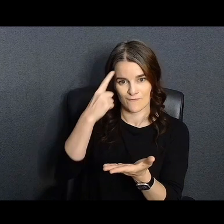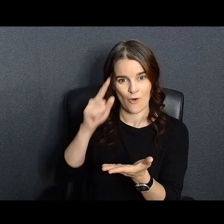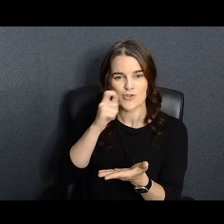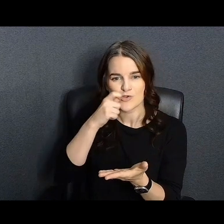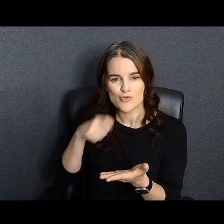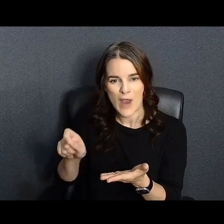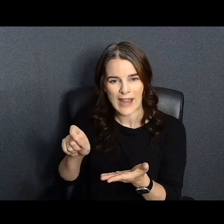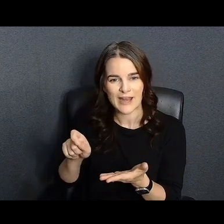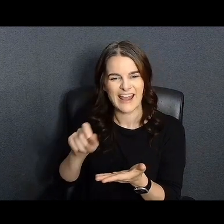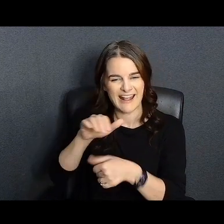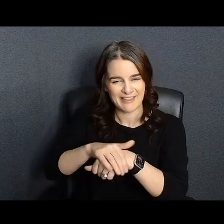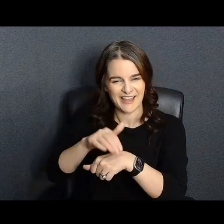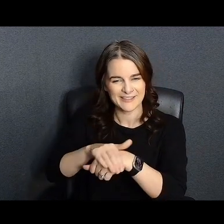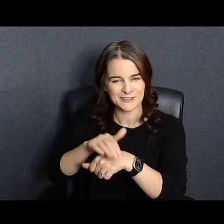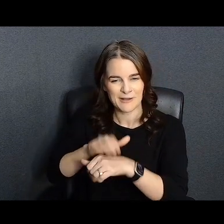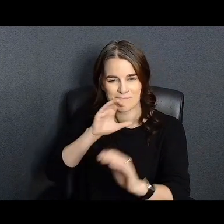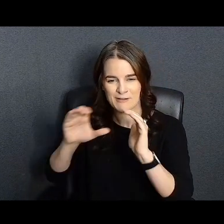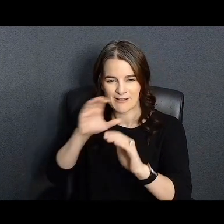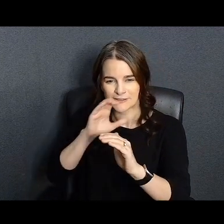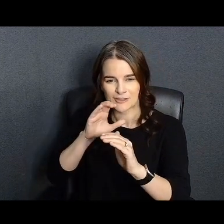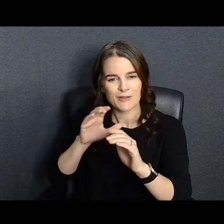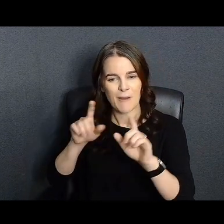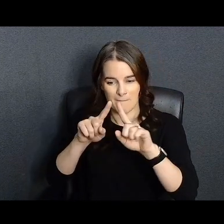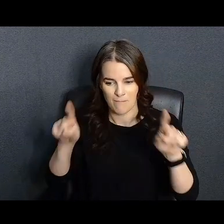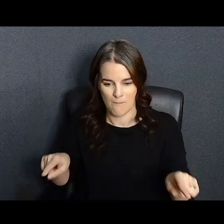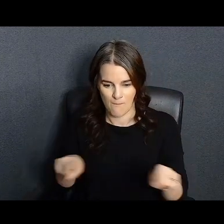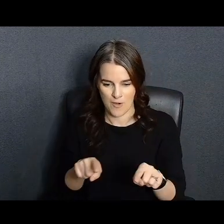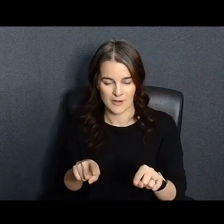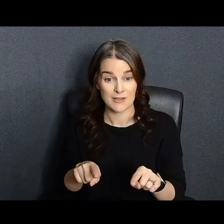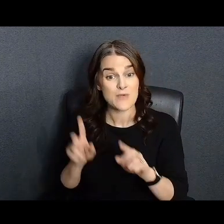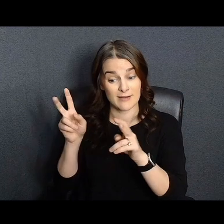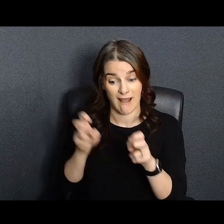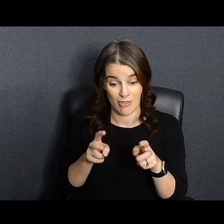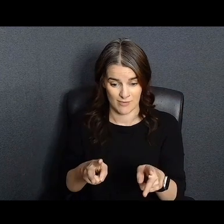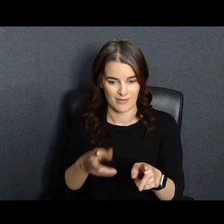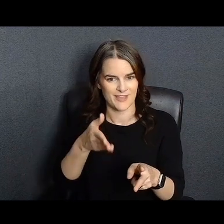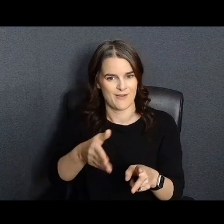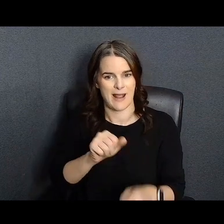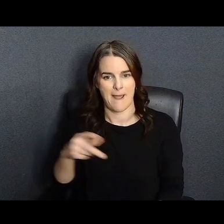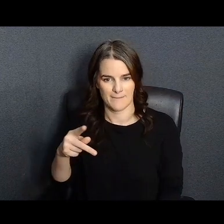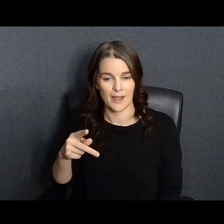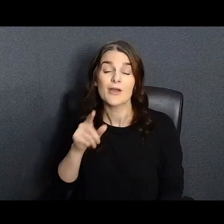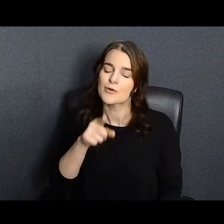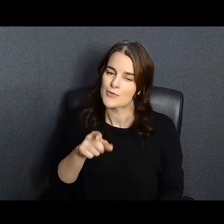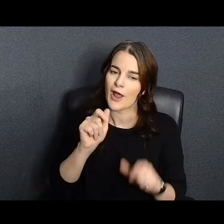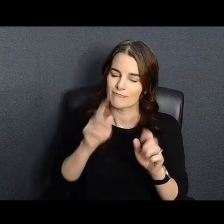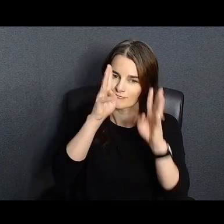You can click that and have it download right on your app. You can also create your own and remote edit